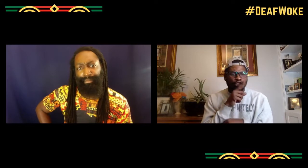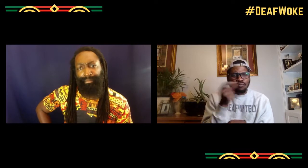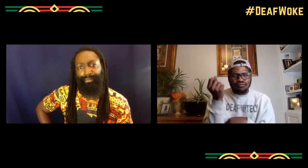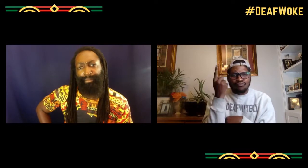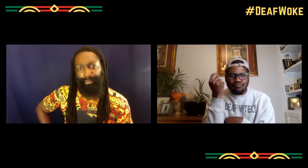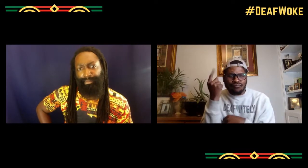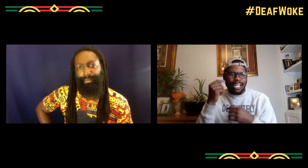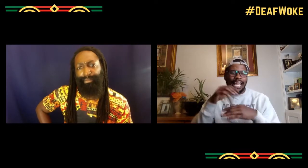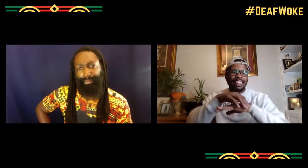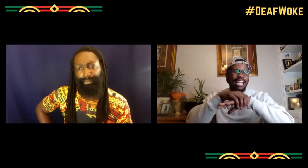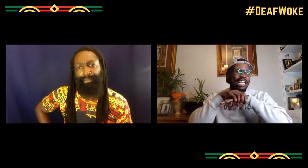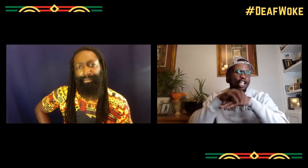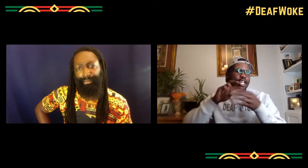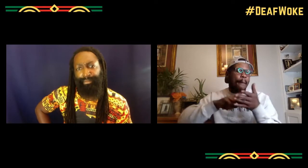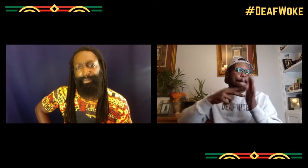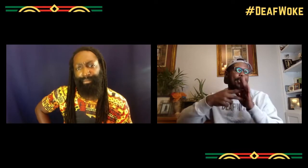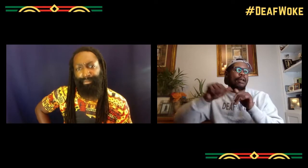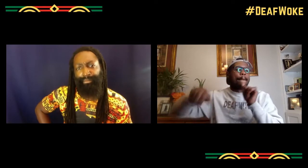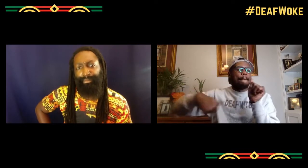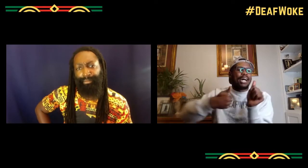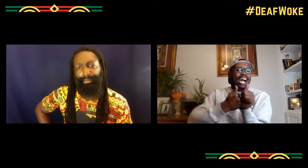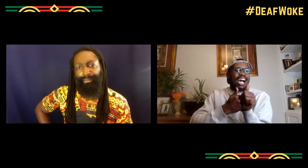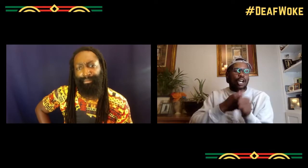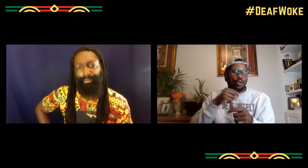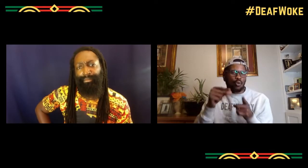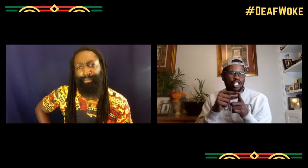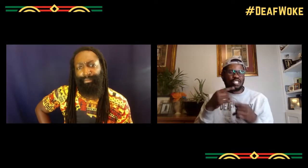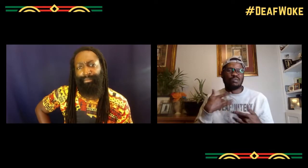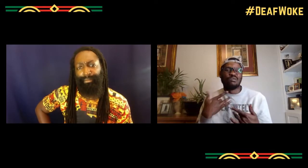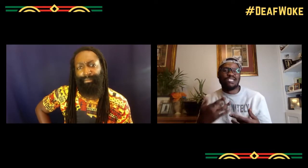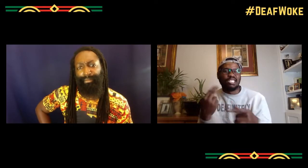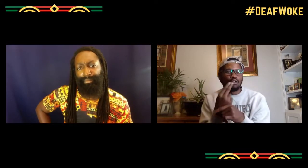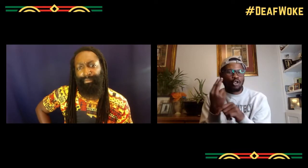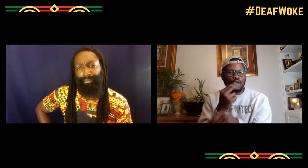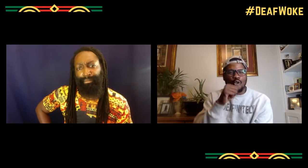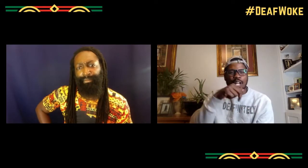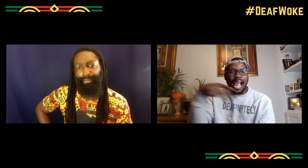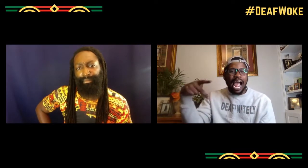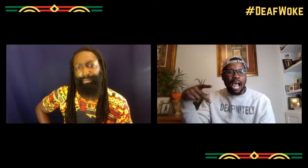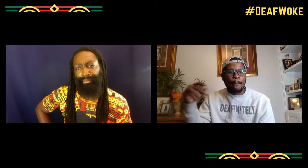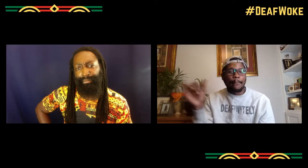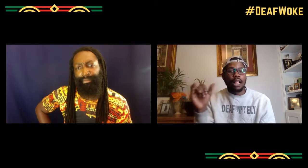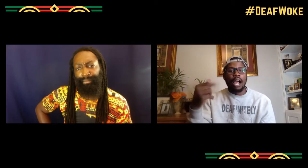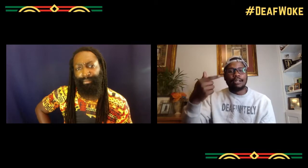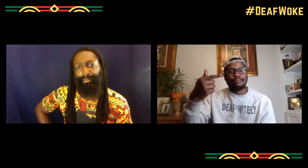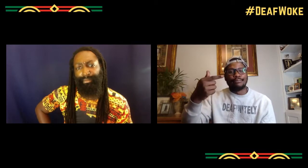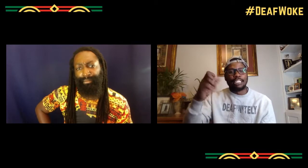So now I get to understanding the words, the meaning behind the lyrics.